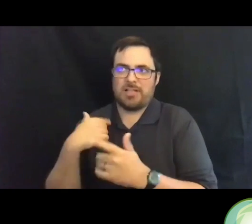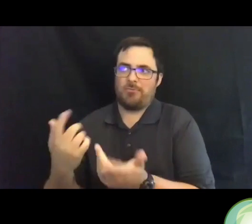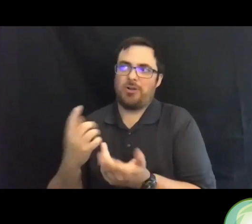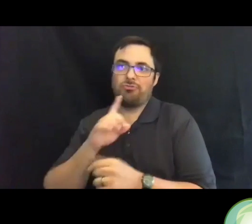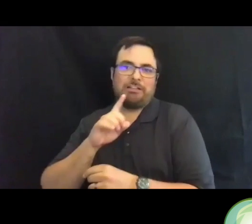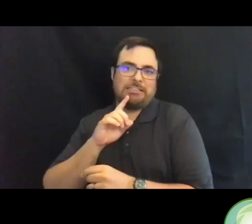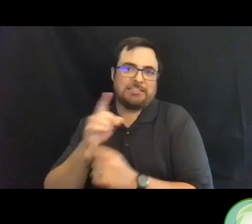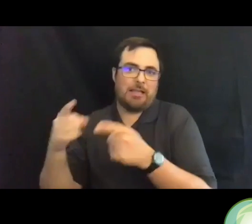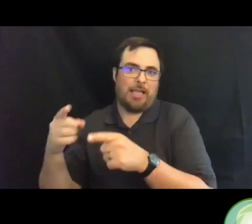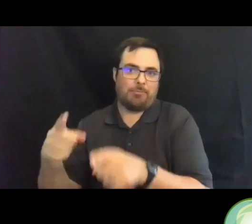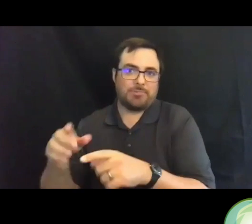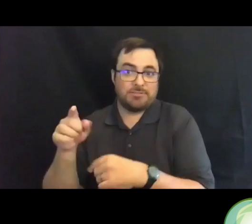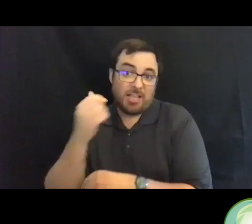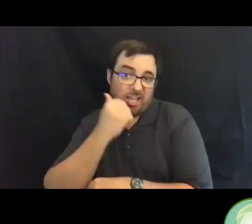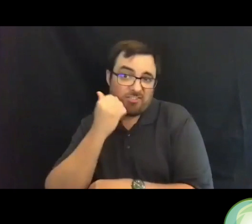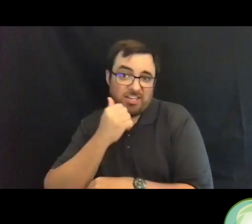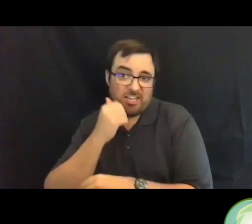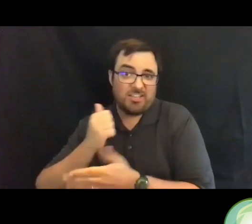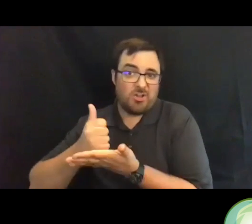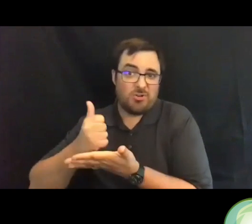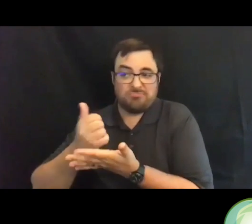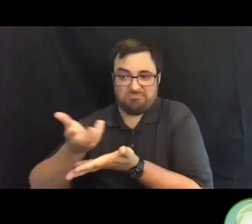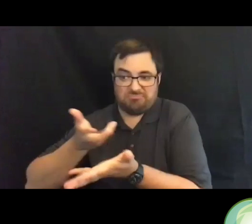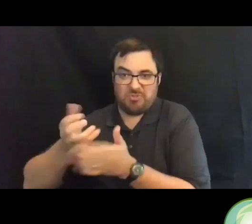in reality, every day when they're talking with their friend skills,